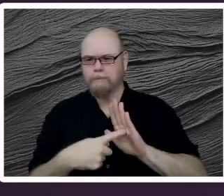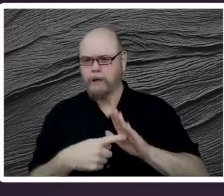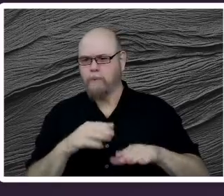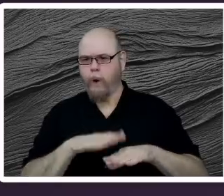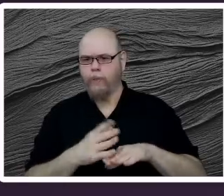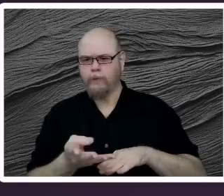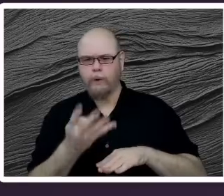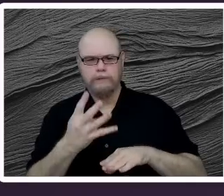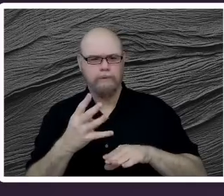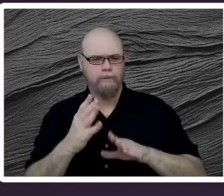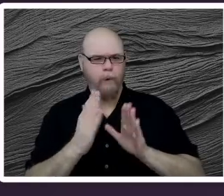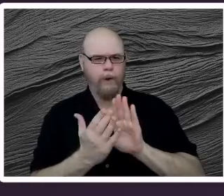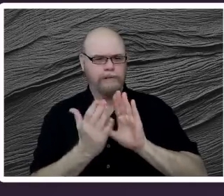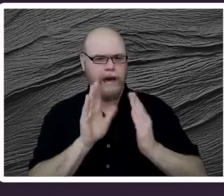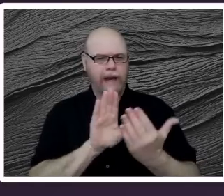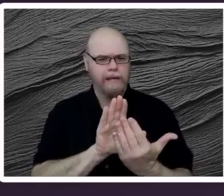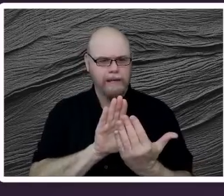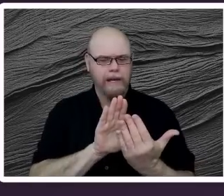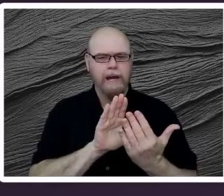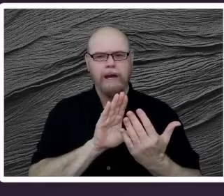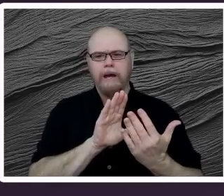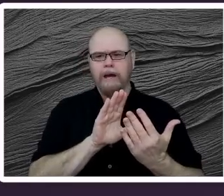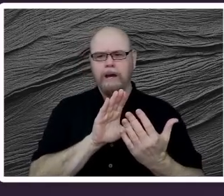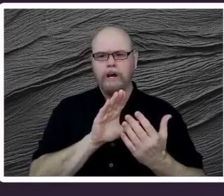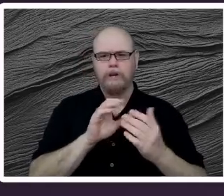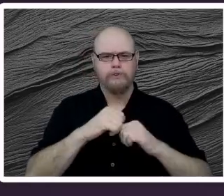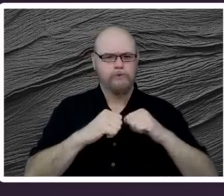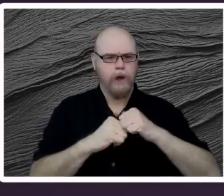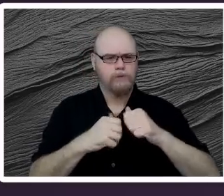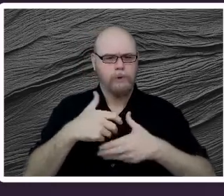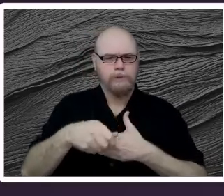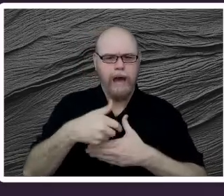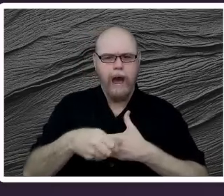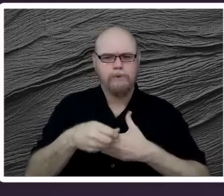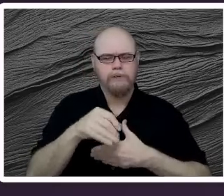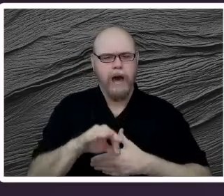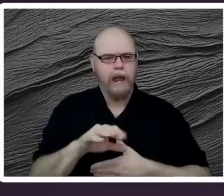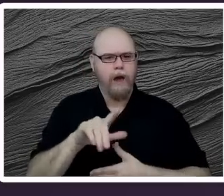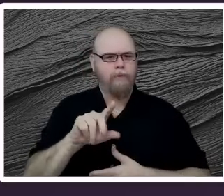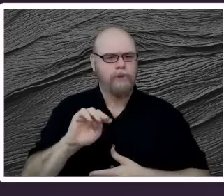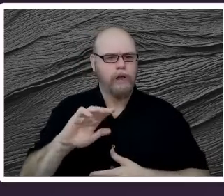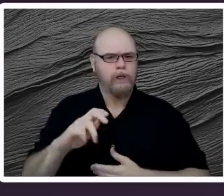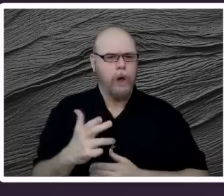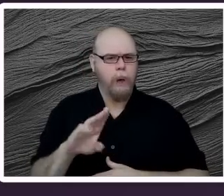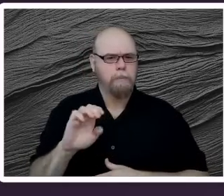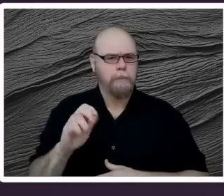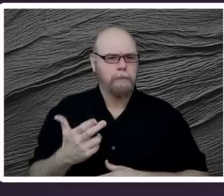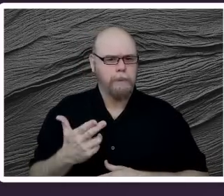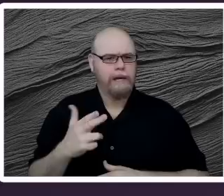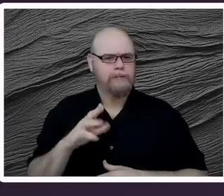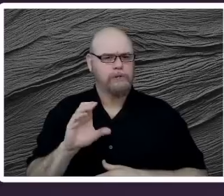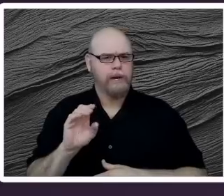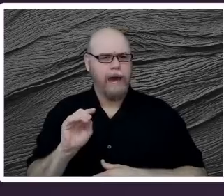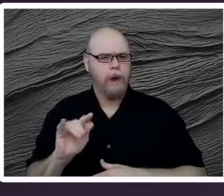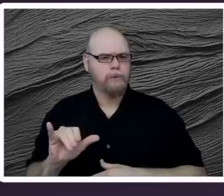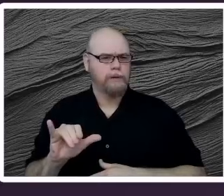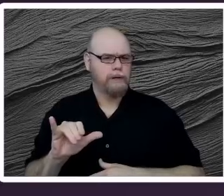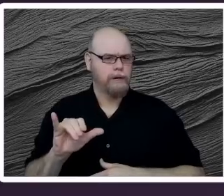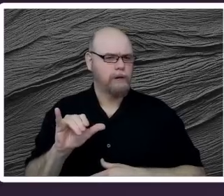structures outside of the Palm Beach County Courthouse. So, that was an unusual way that